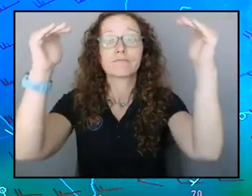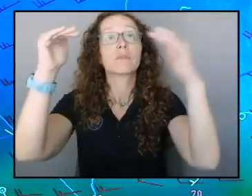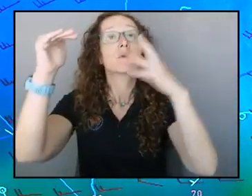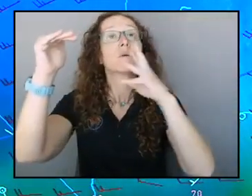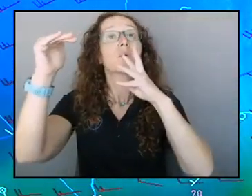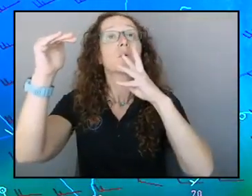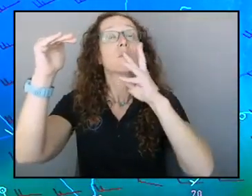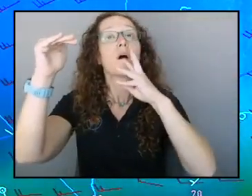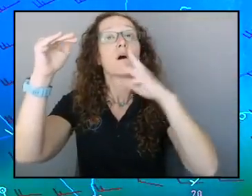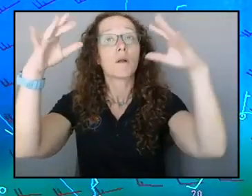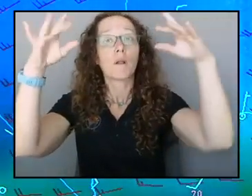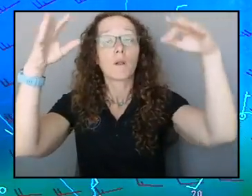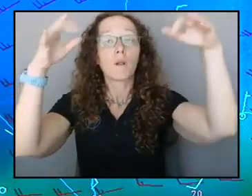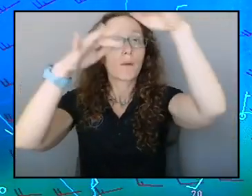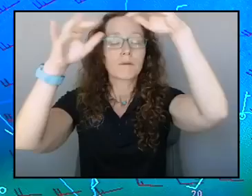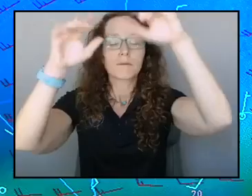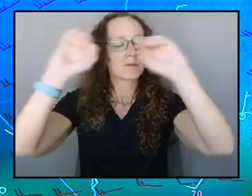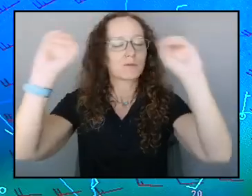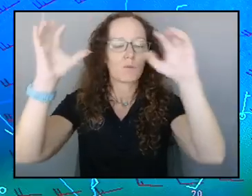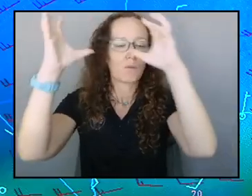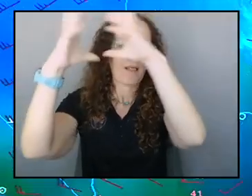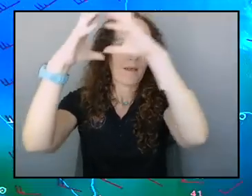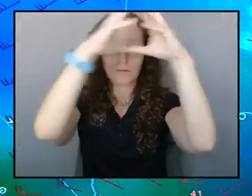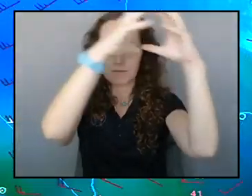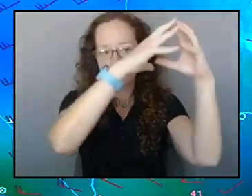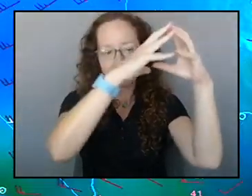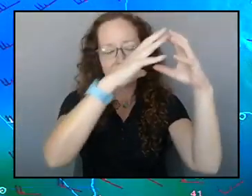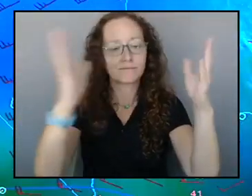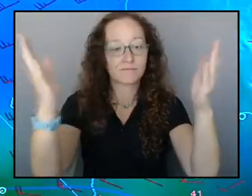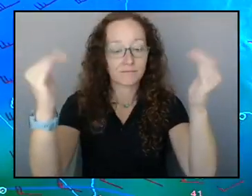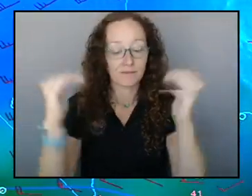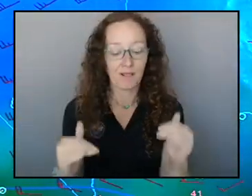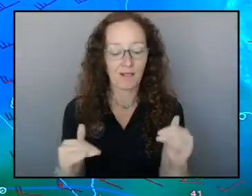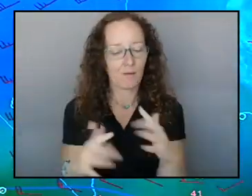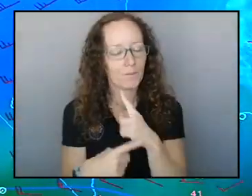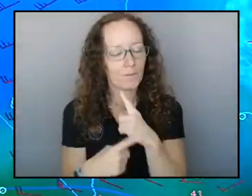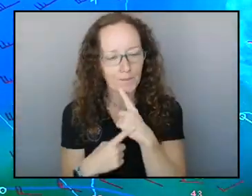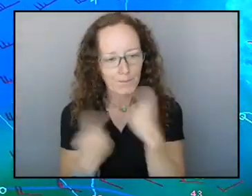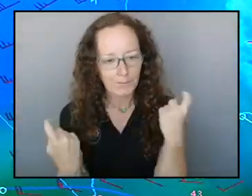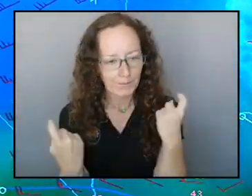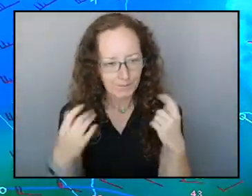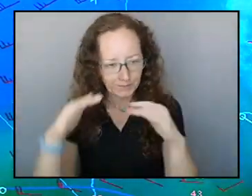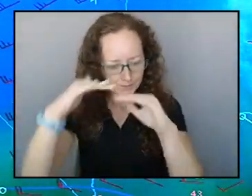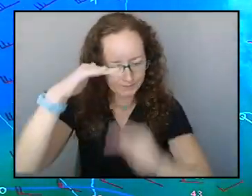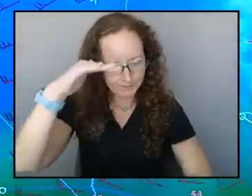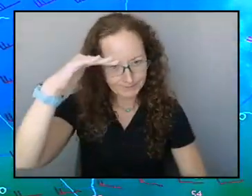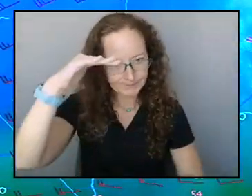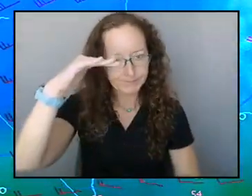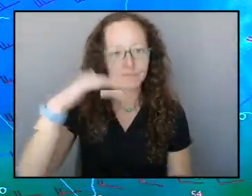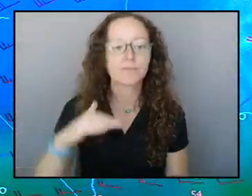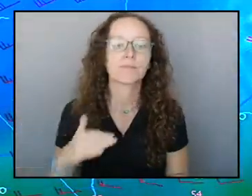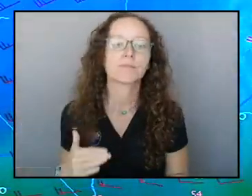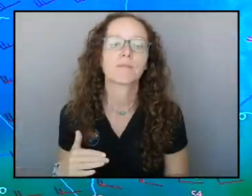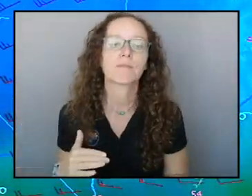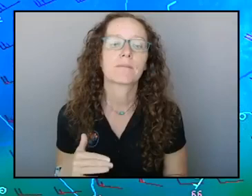very dry below. So, that's kind of what we're seeing in addition to just plain null values here which is the no